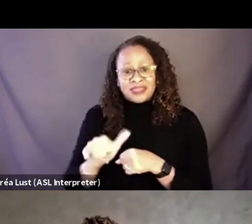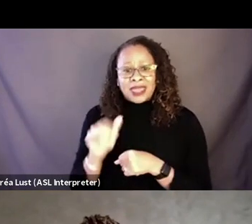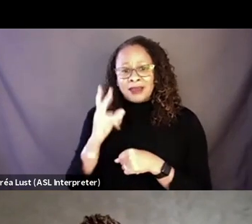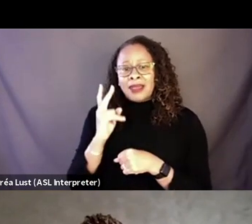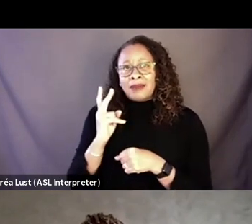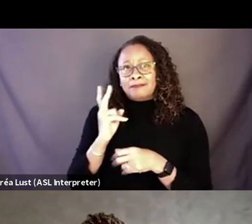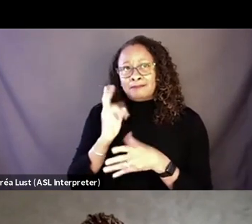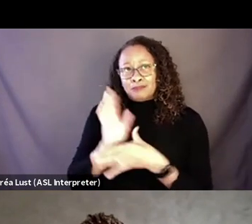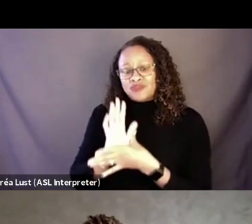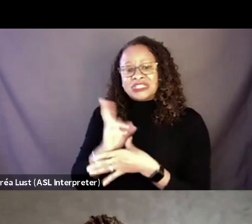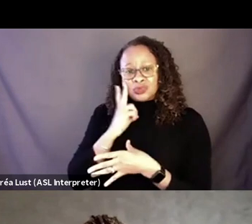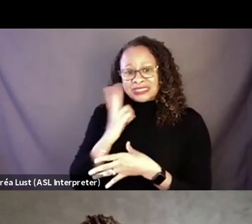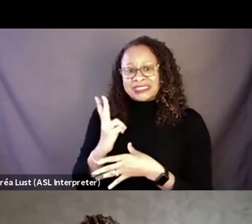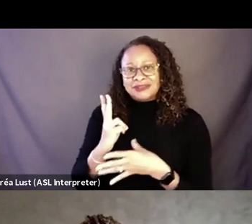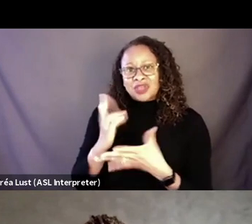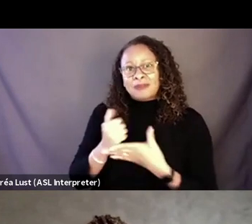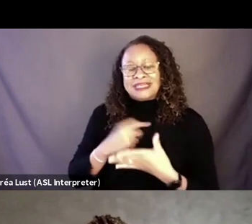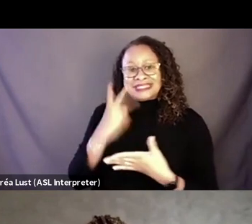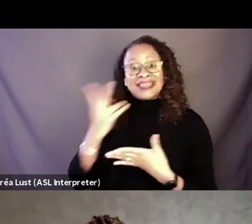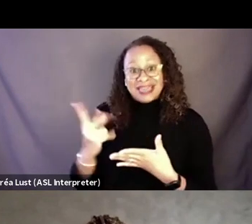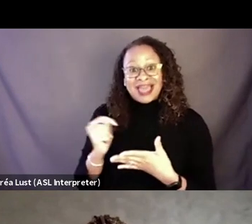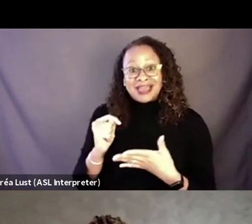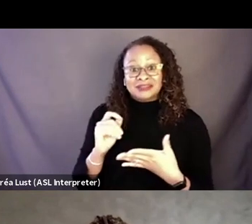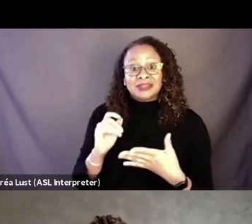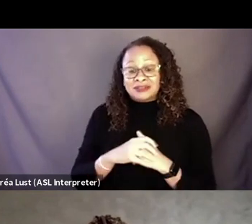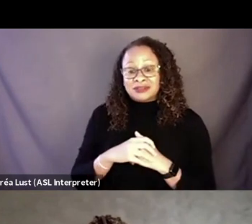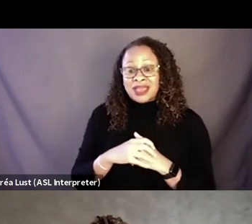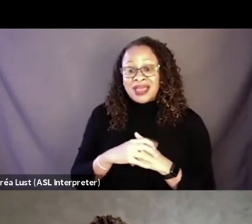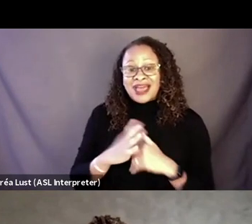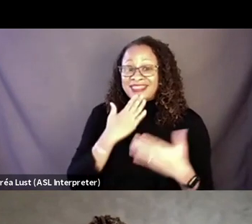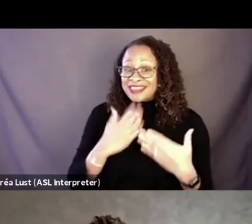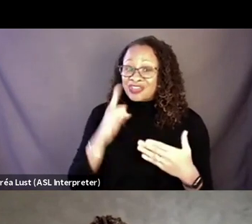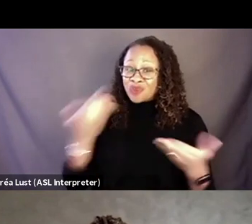So thank you for that. And thank you Lupita for hosting us. This was a wonderful conversation.